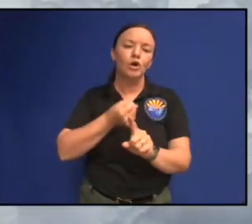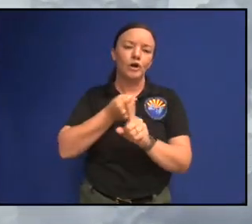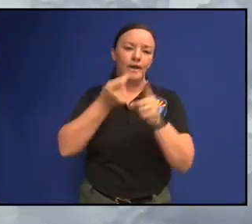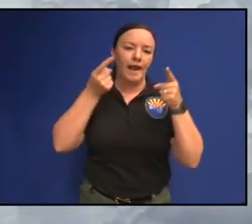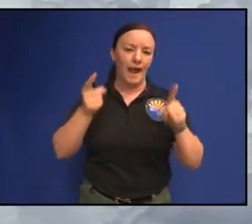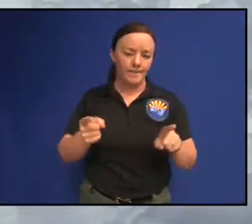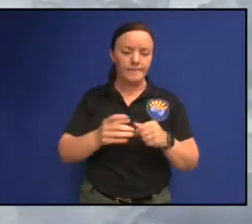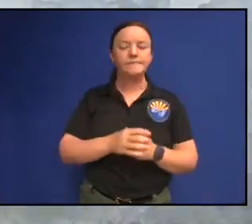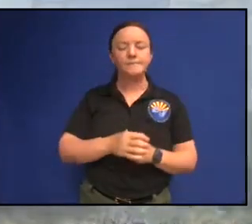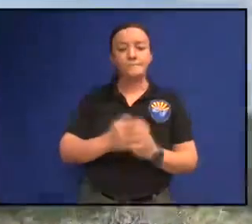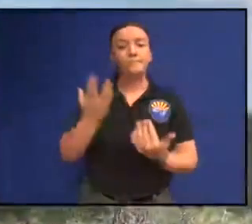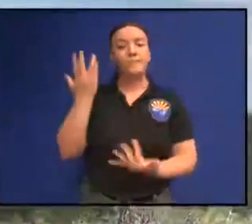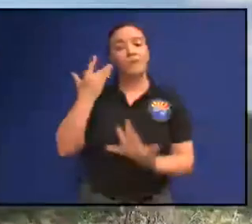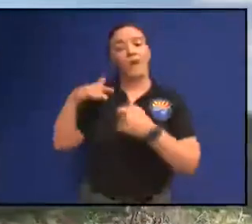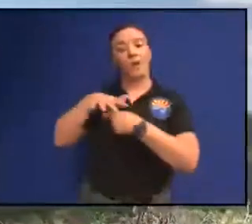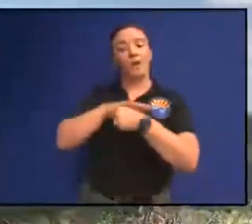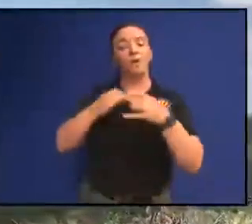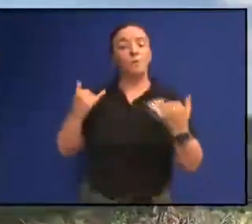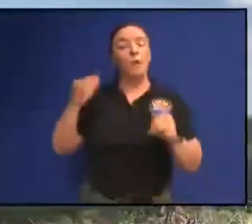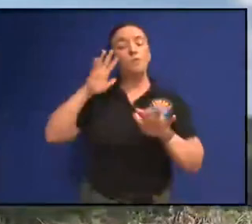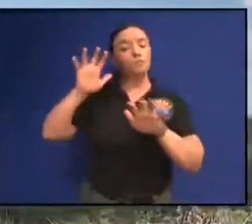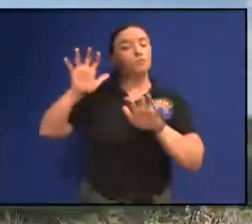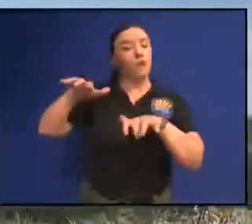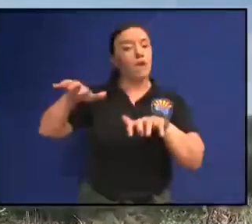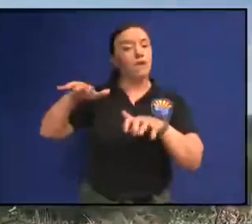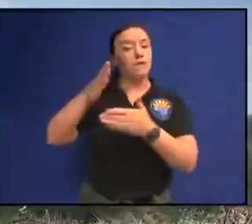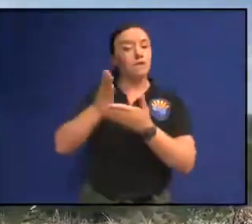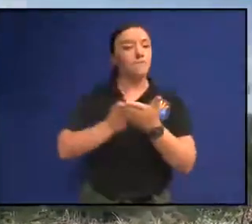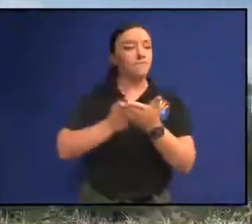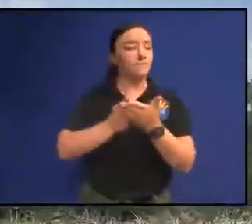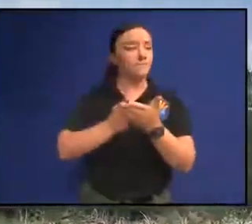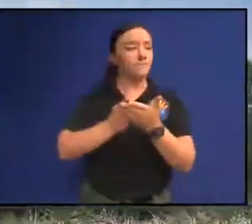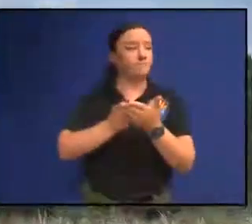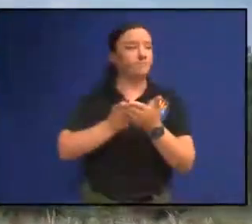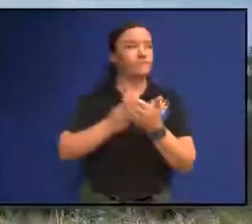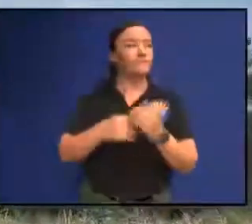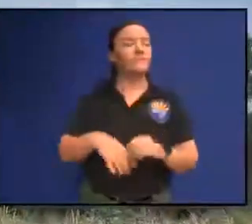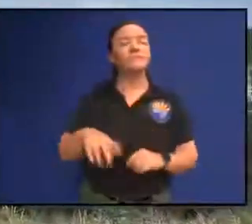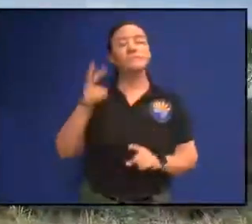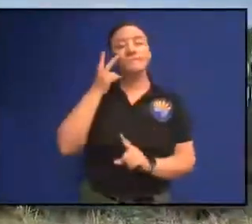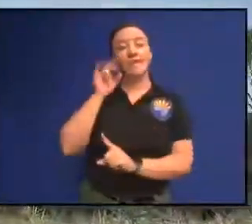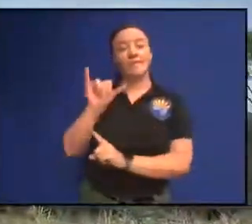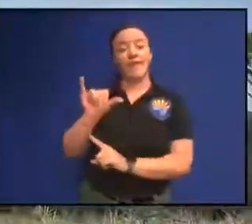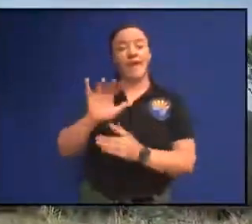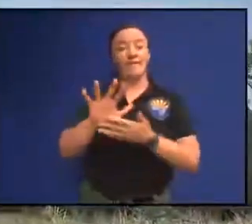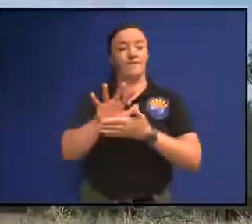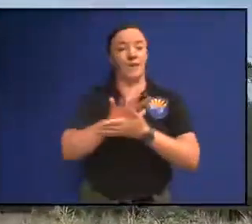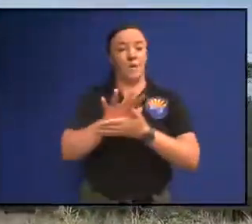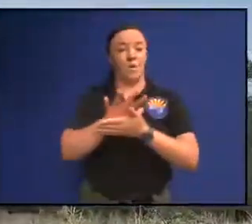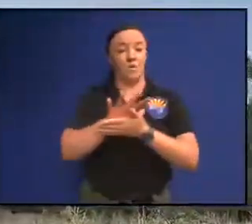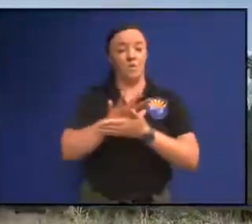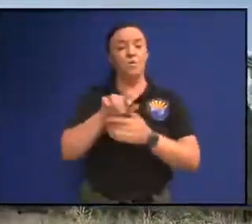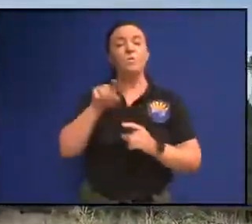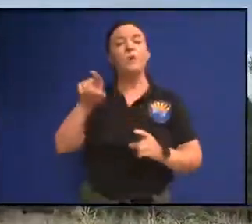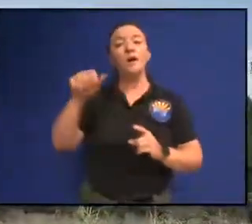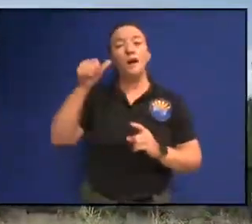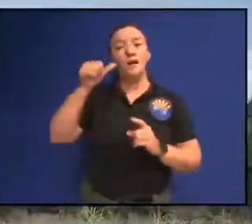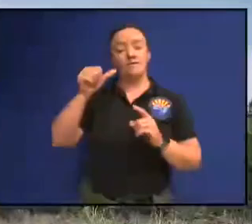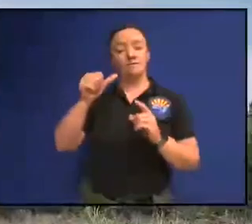HERE IS A VIDEO OF FOLKS THAT DID FILL OUT THE SUPPRESSION REPAIR REQUEST FORM.